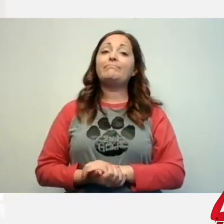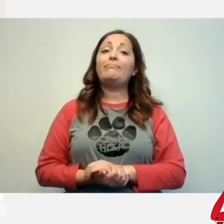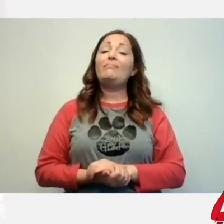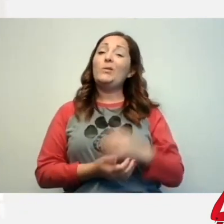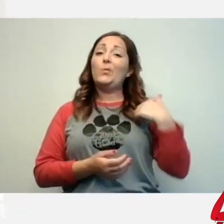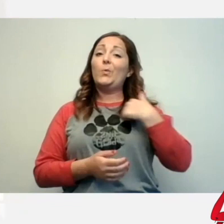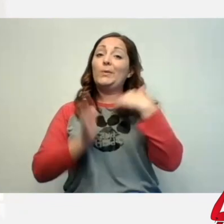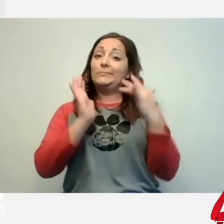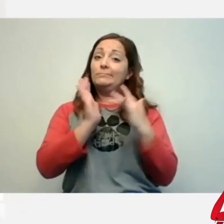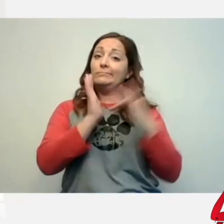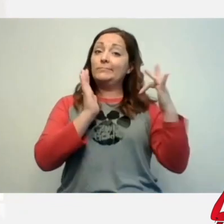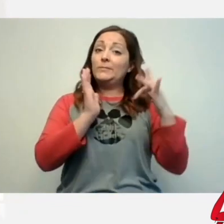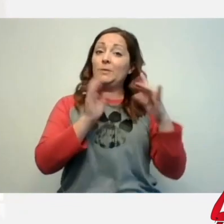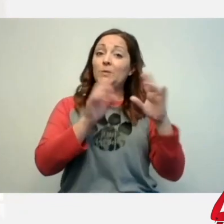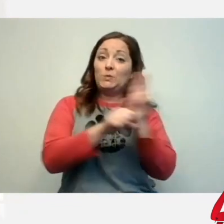So we have benefited from using Teams,